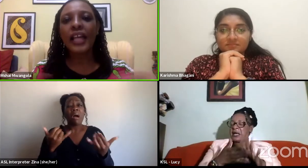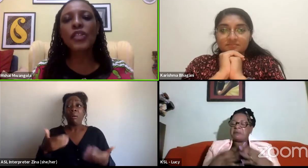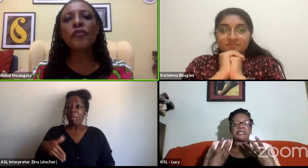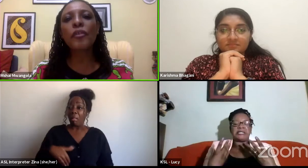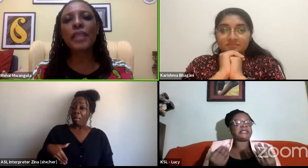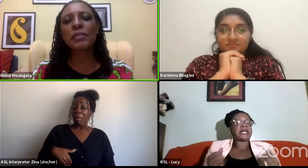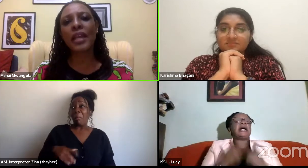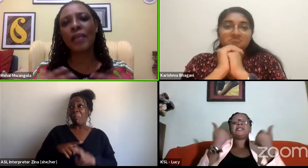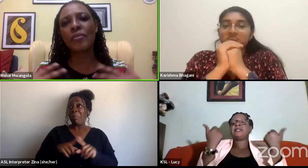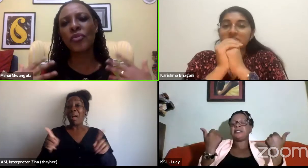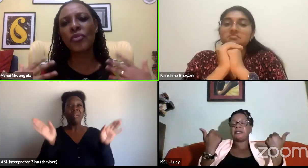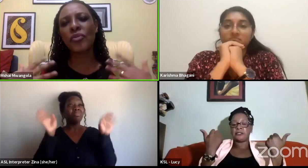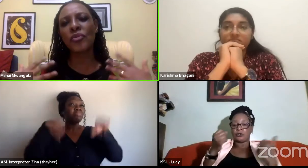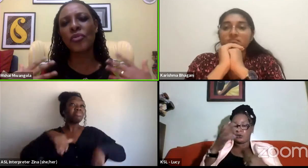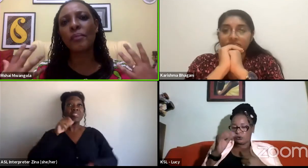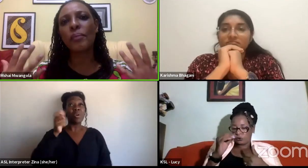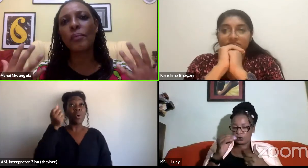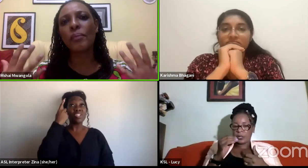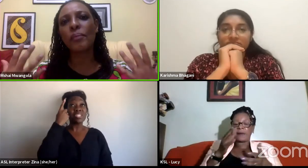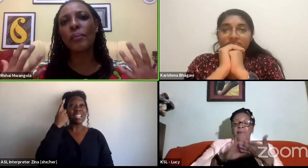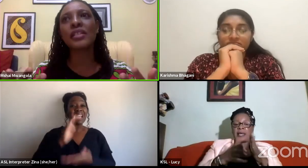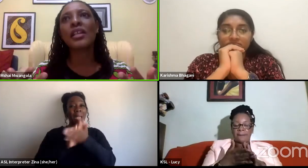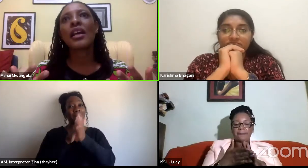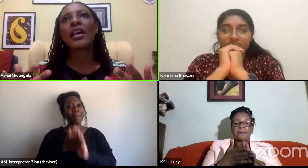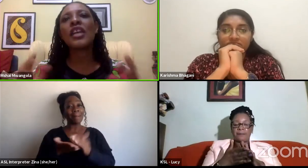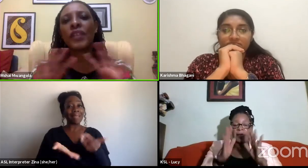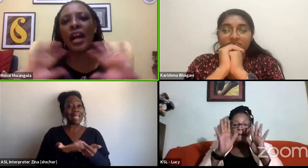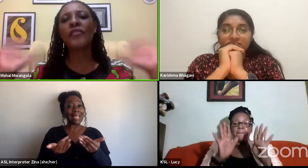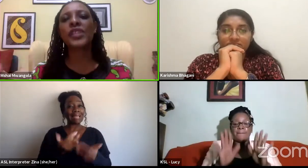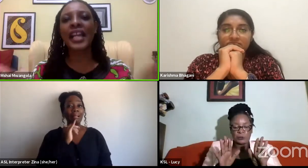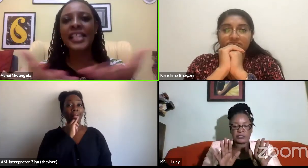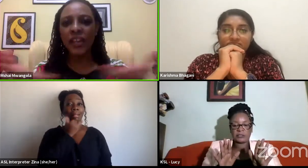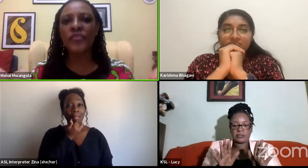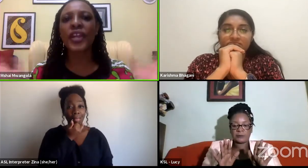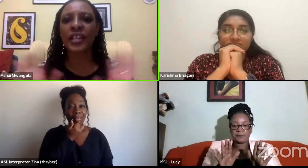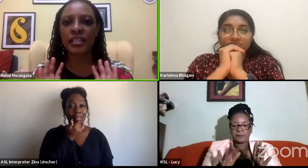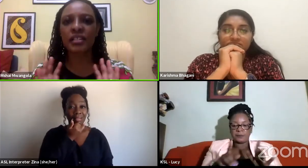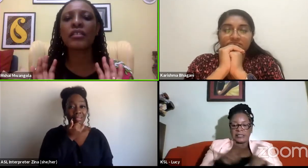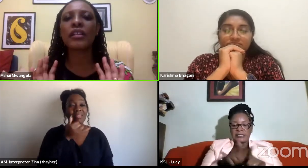And so for me, it's become really important, even after a day of rehearsal,